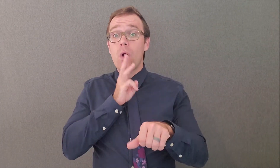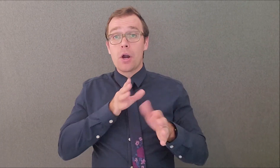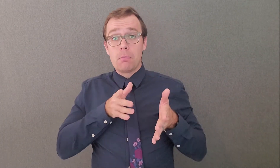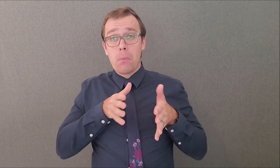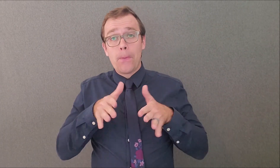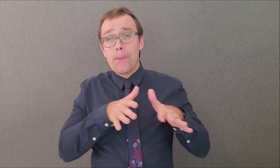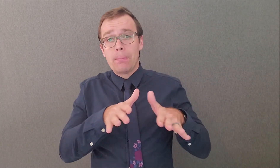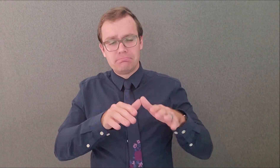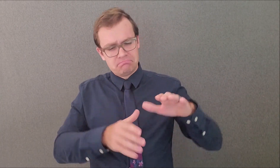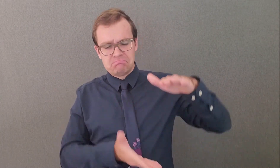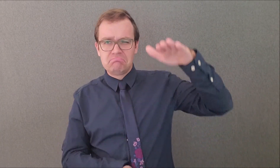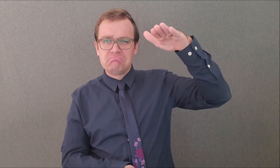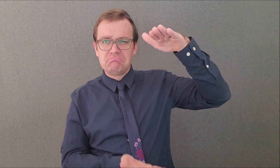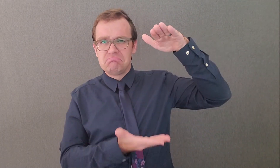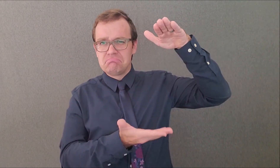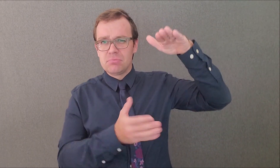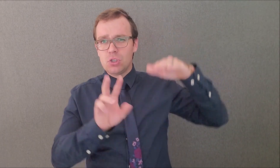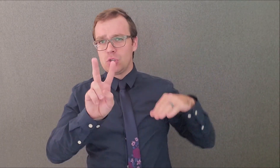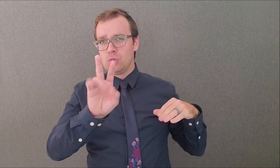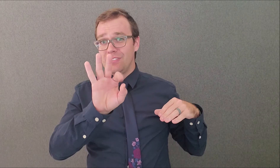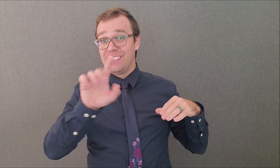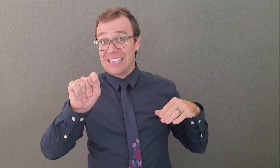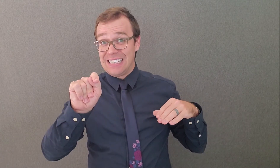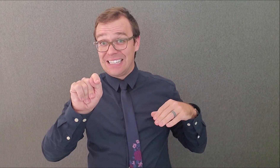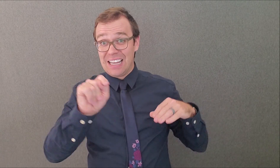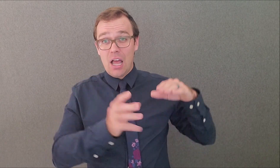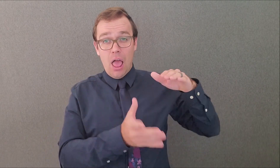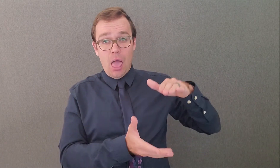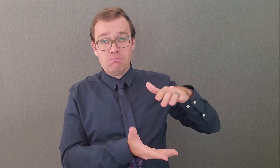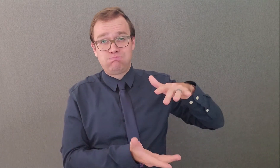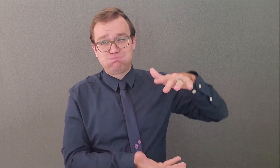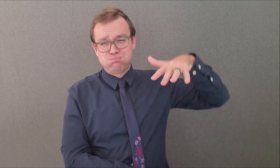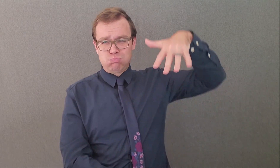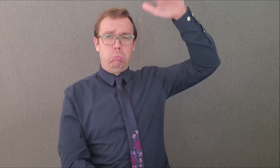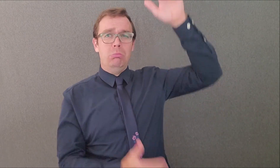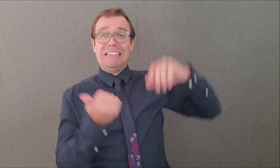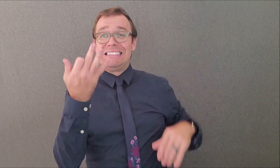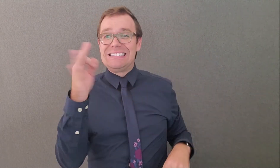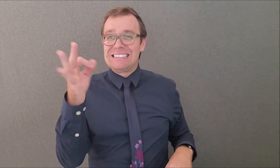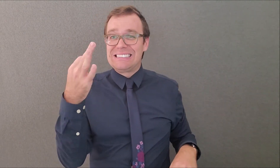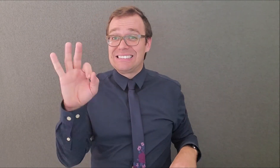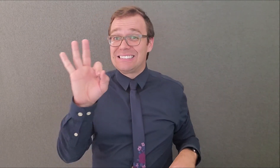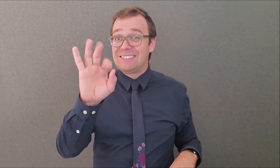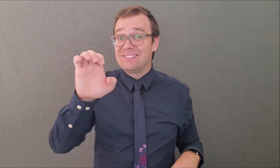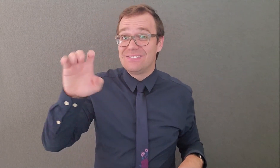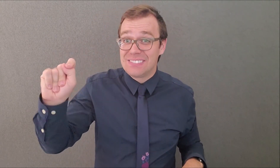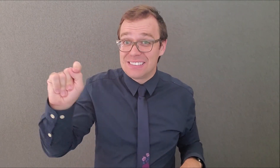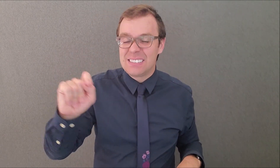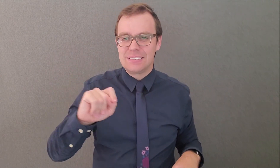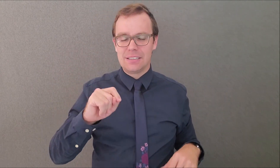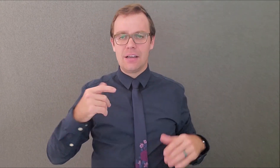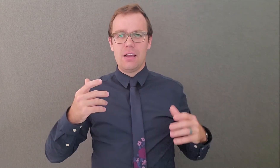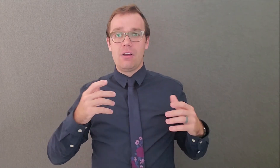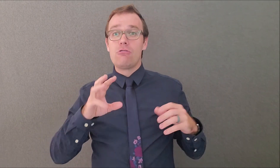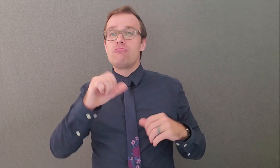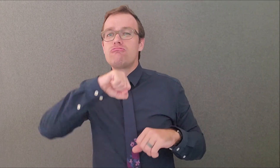into a raging torrent of water 19 feet high. Sweeping 10-foot boulders in front of it,